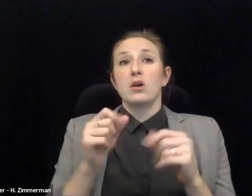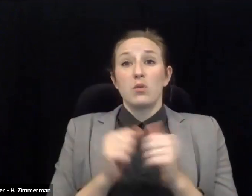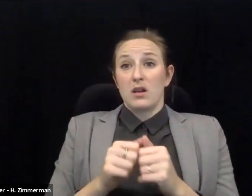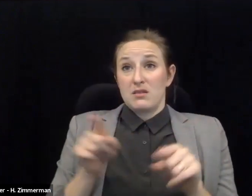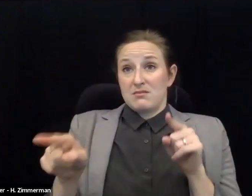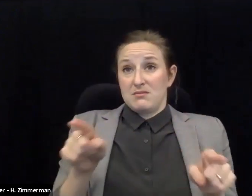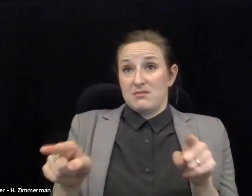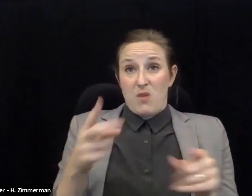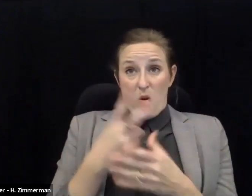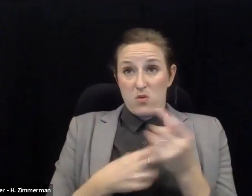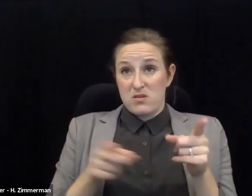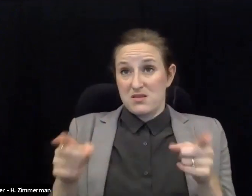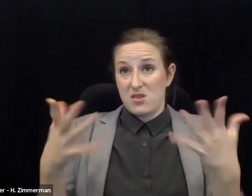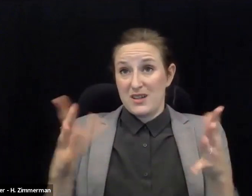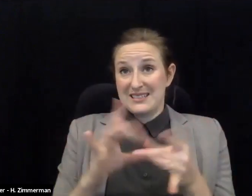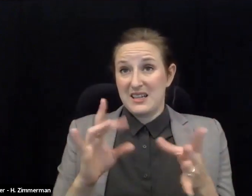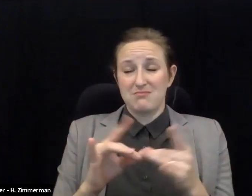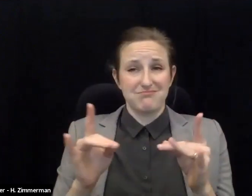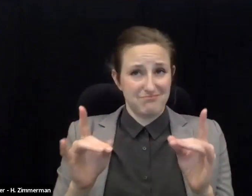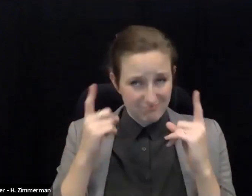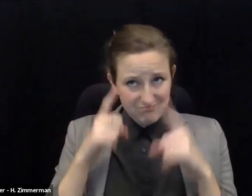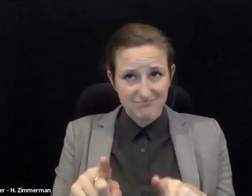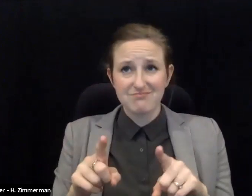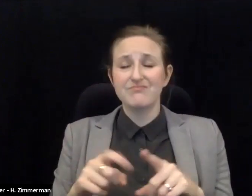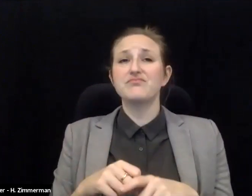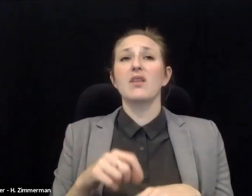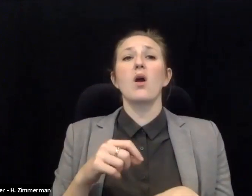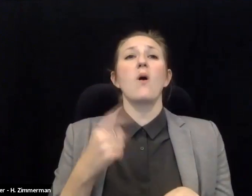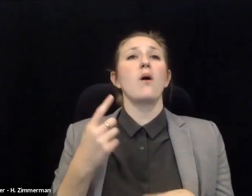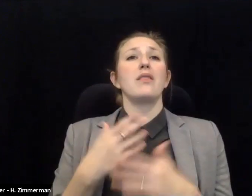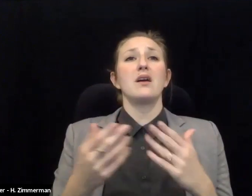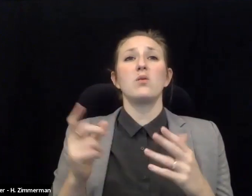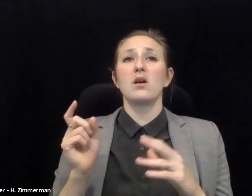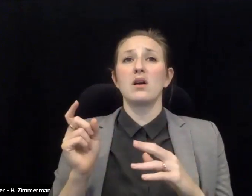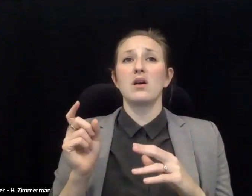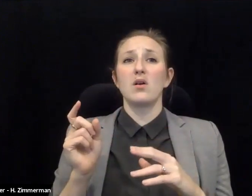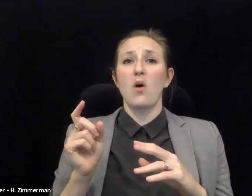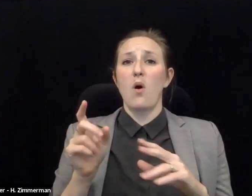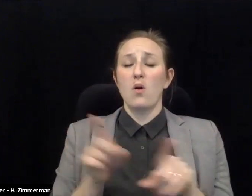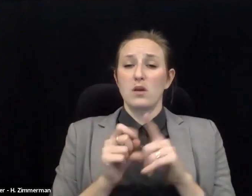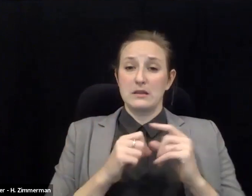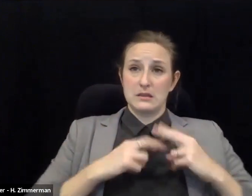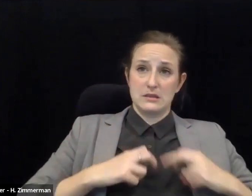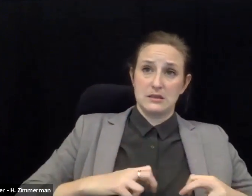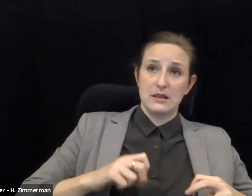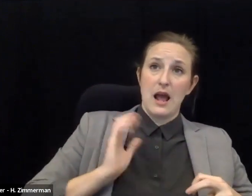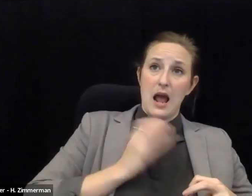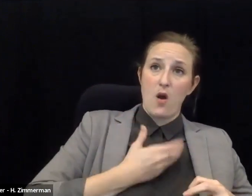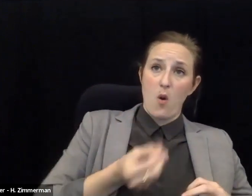I wanted to highlight is how we tried to, not only like look inward at the resources we had developed, but also work really closely with our